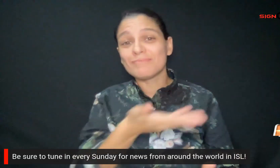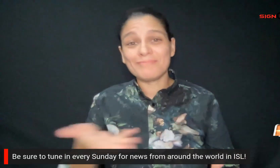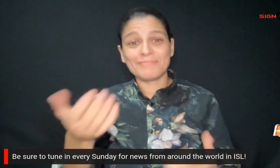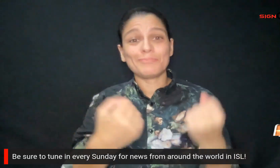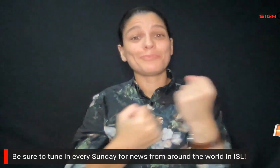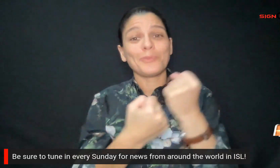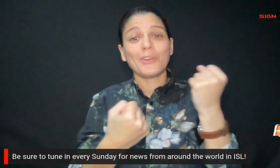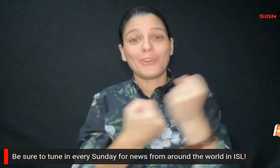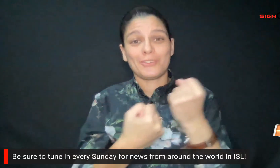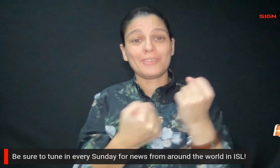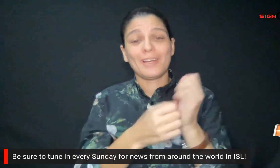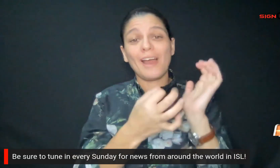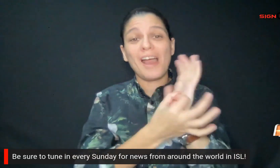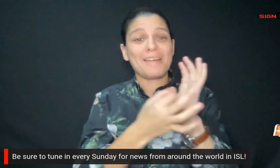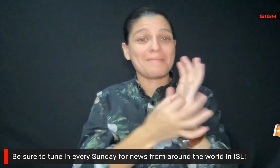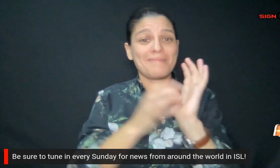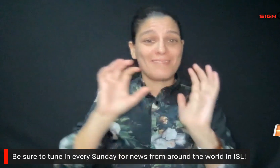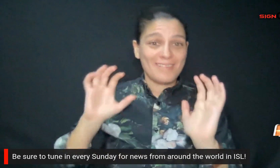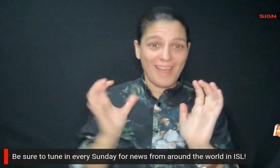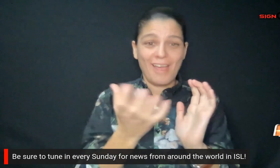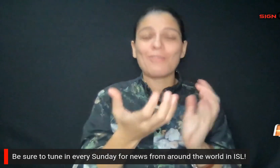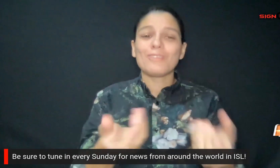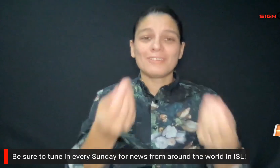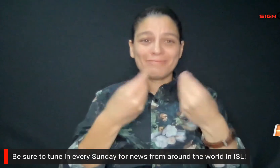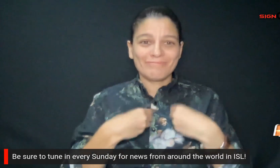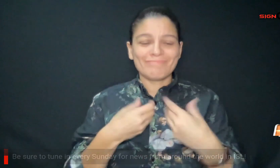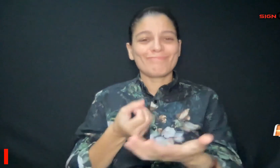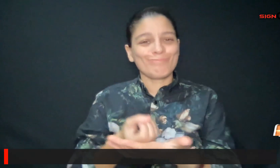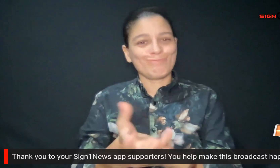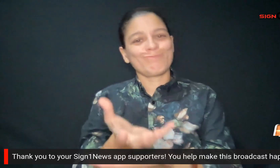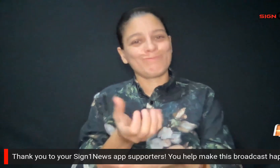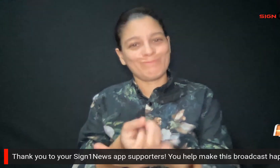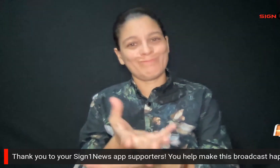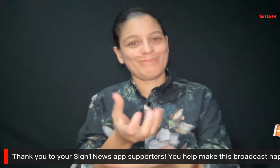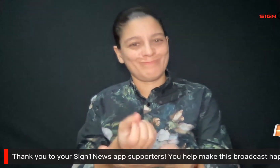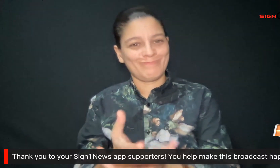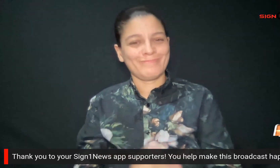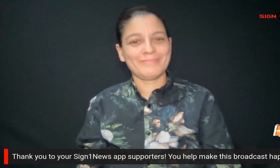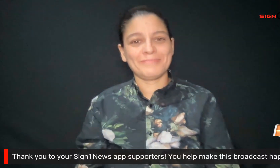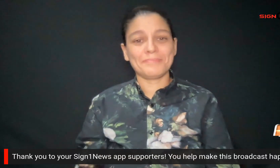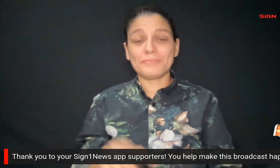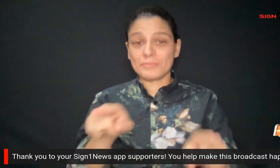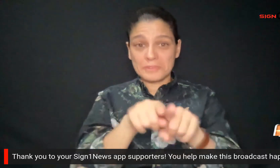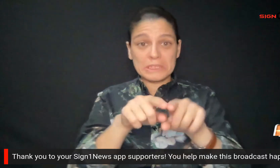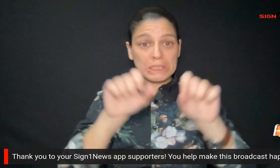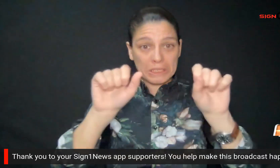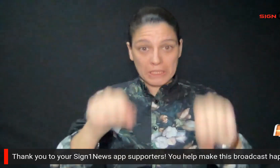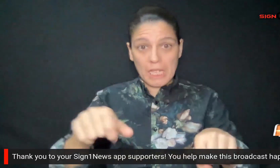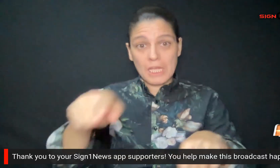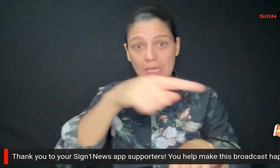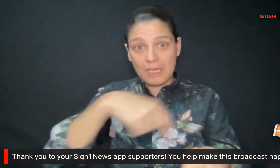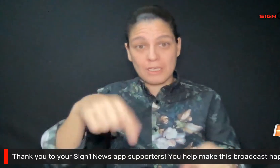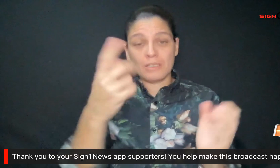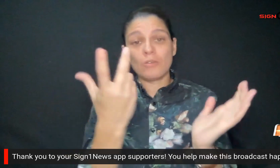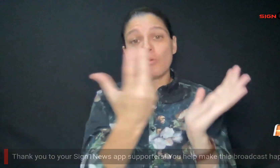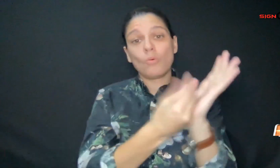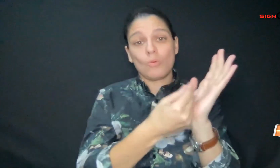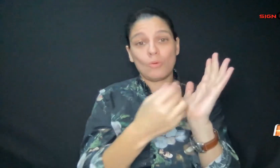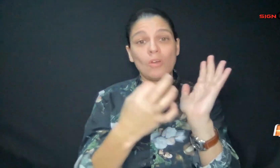app supporters you help make this broadcast happen you can download the Sign1News app